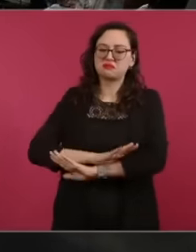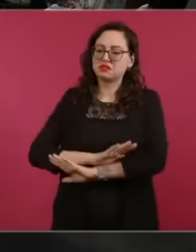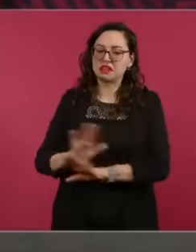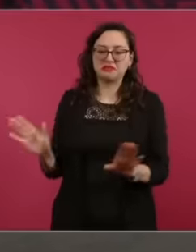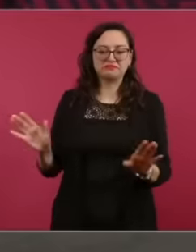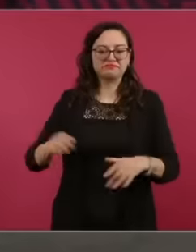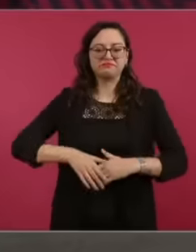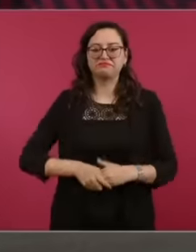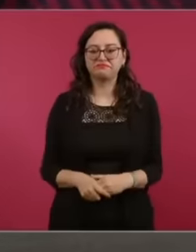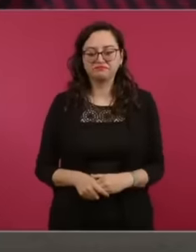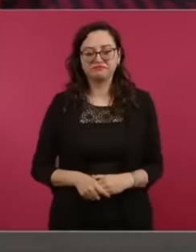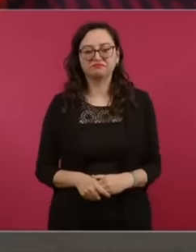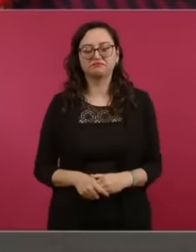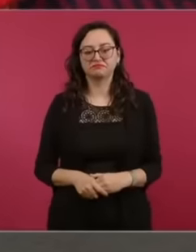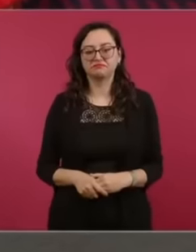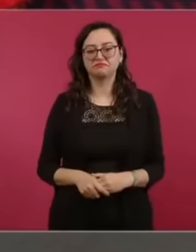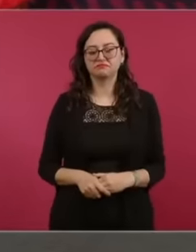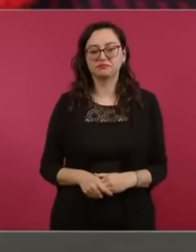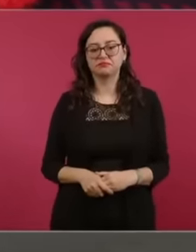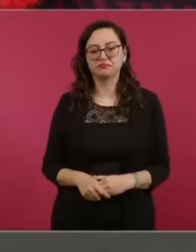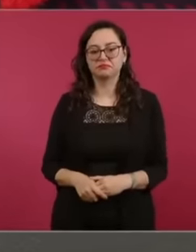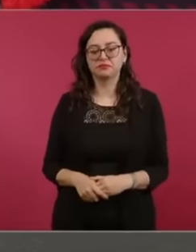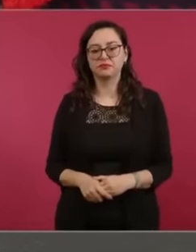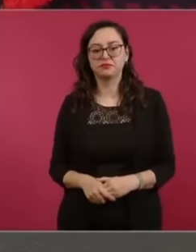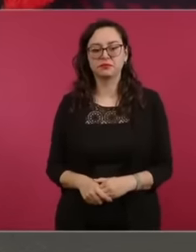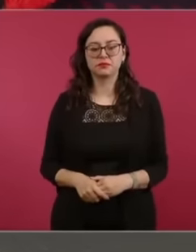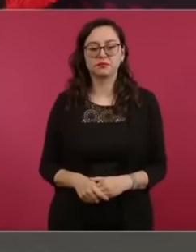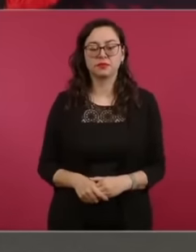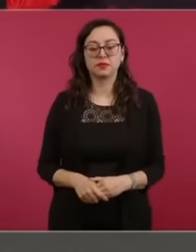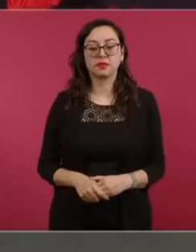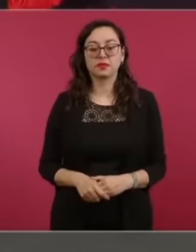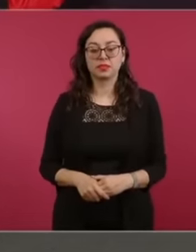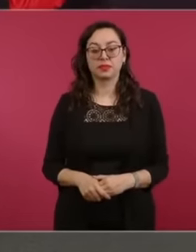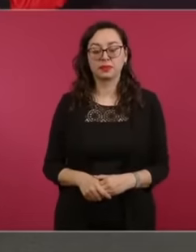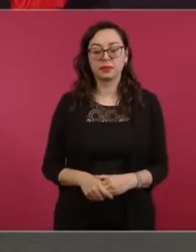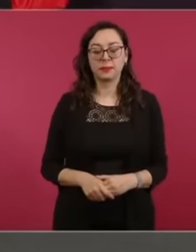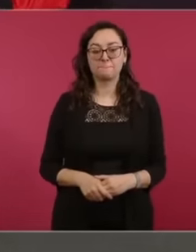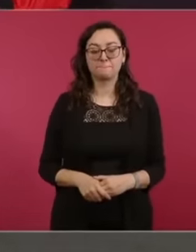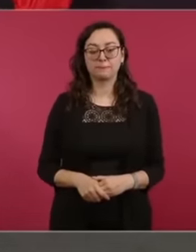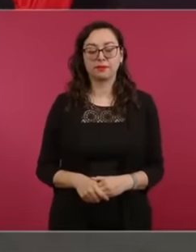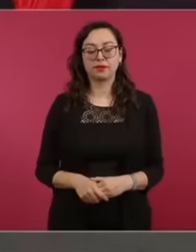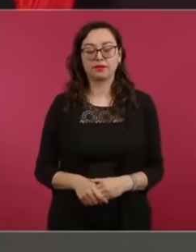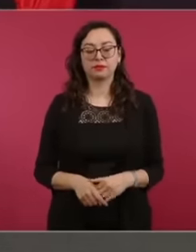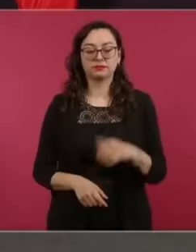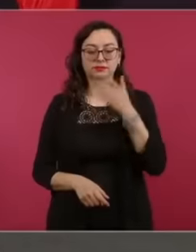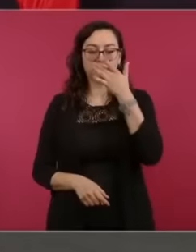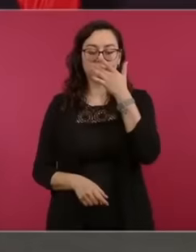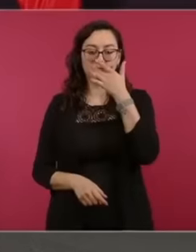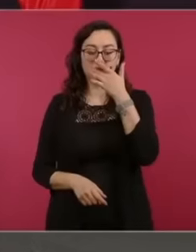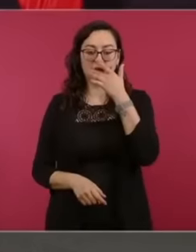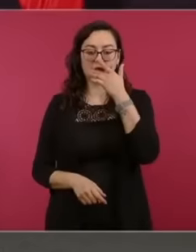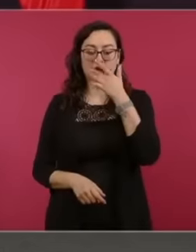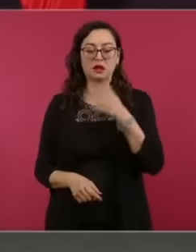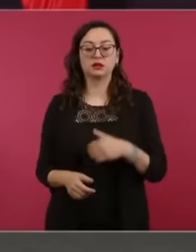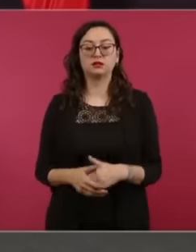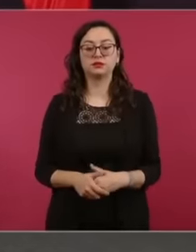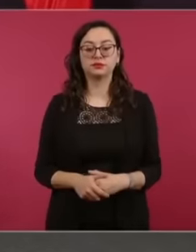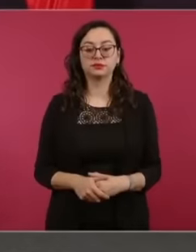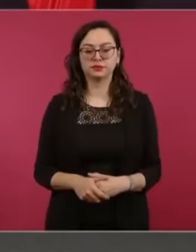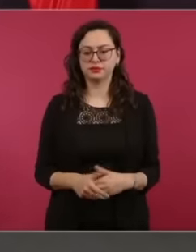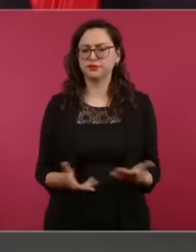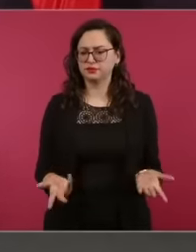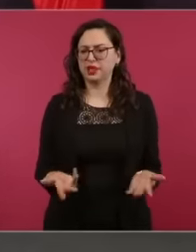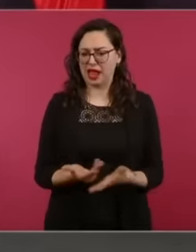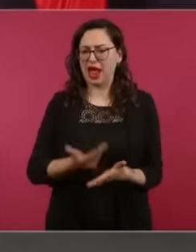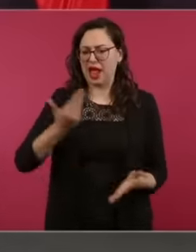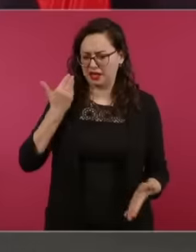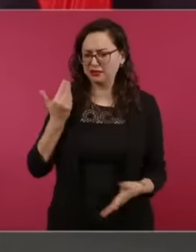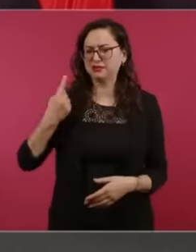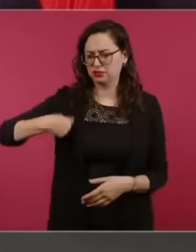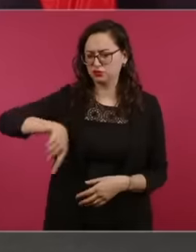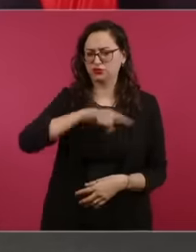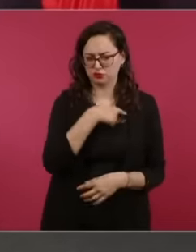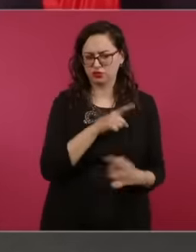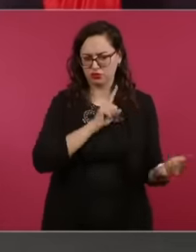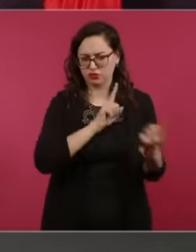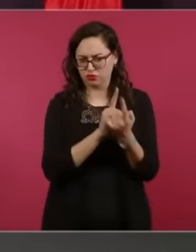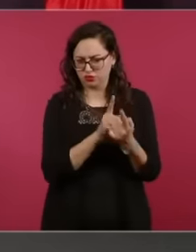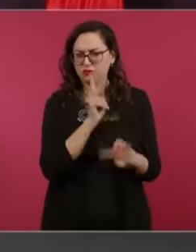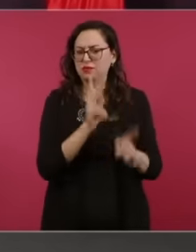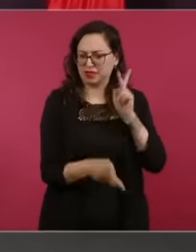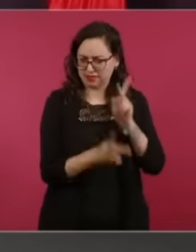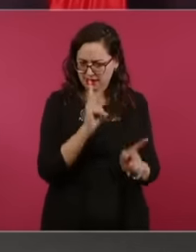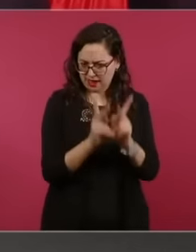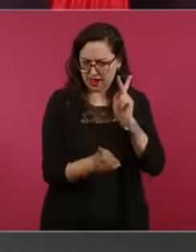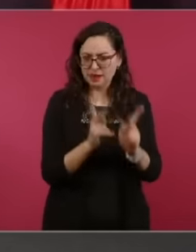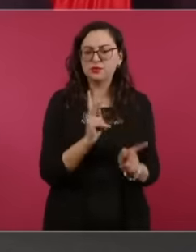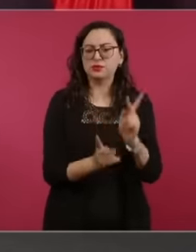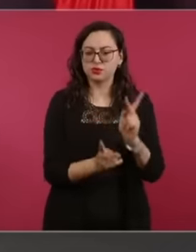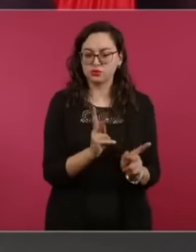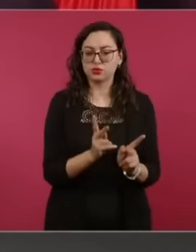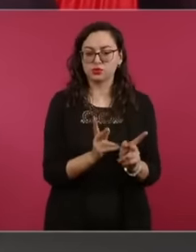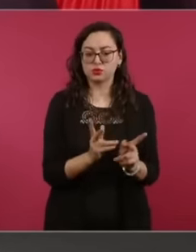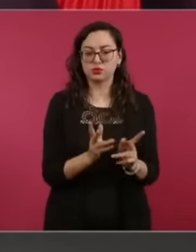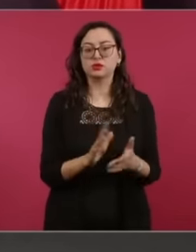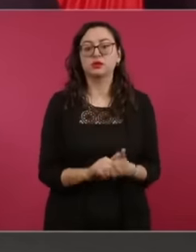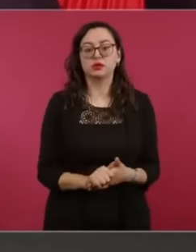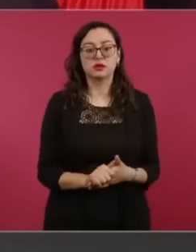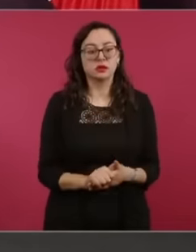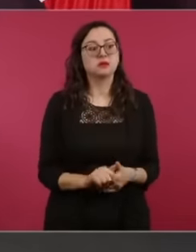made the proposal because we spoke and he came with eh eh desires for an agreement to be reached